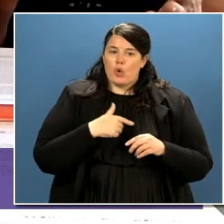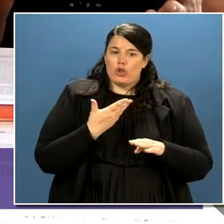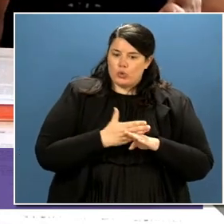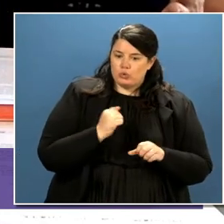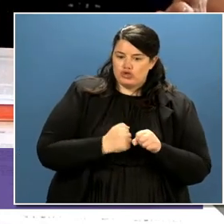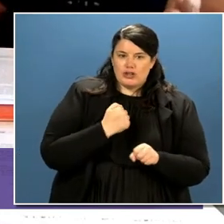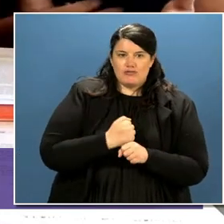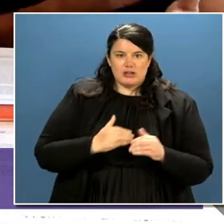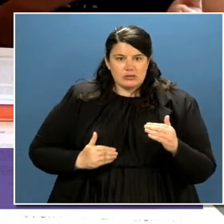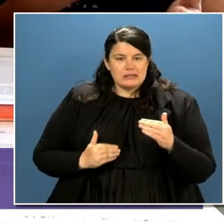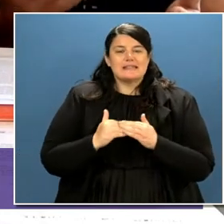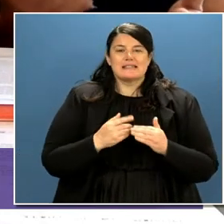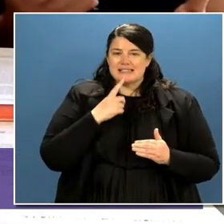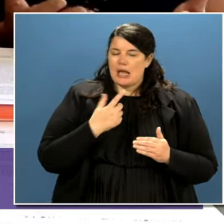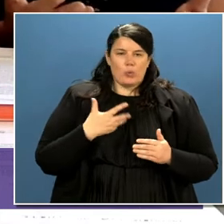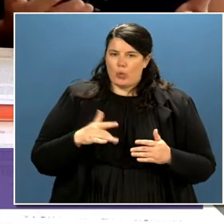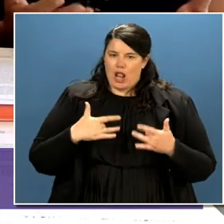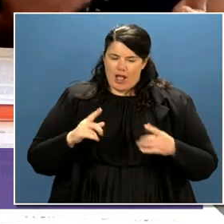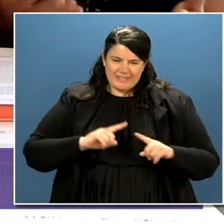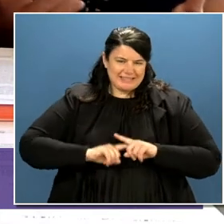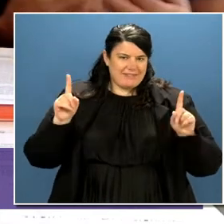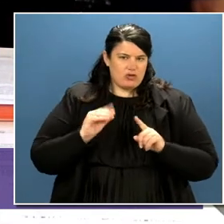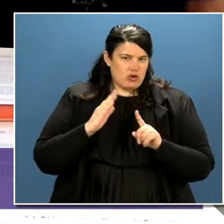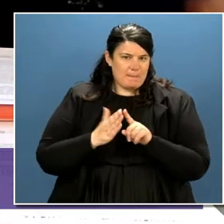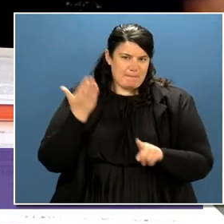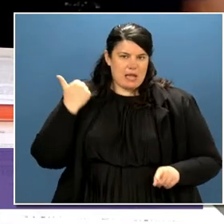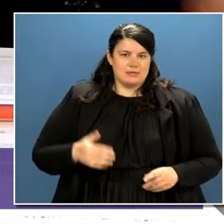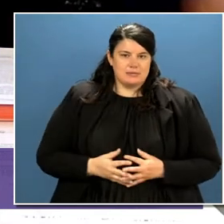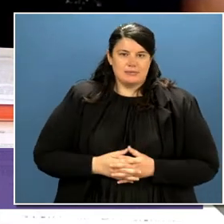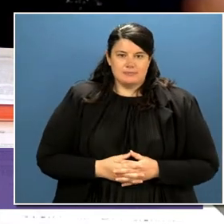through and saying, "This is how we want to live our lives", which is a really important piece, I think.